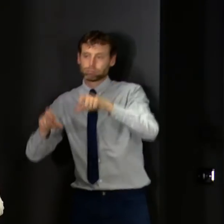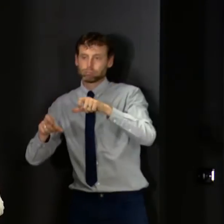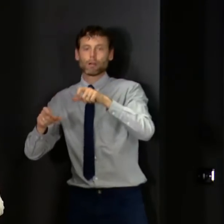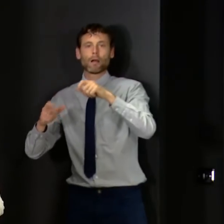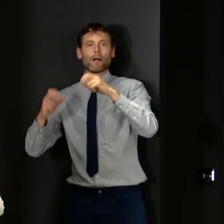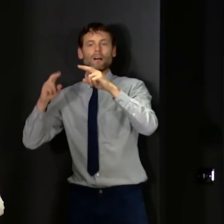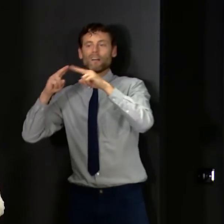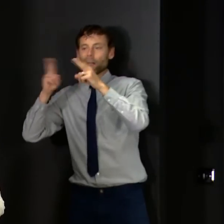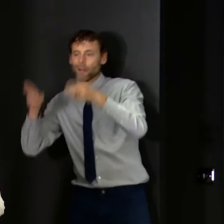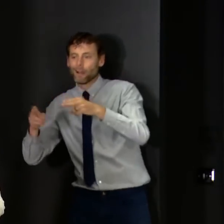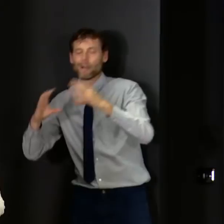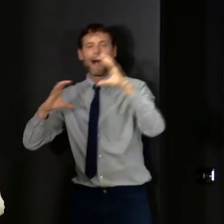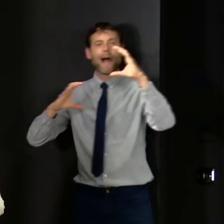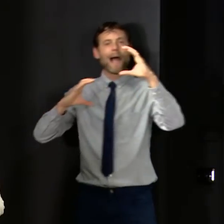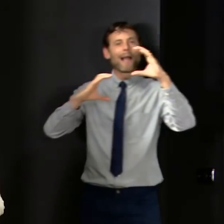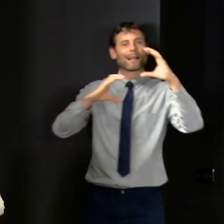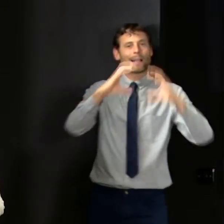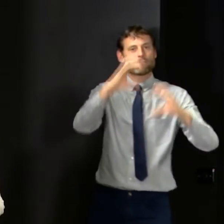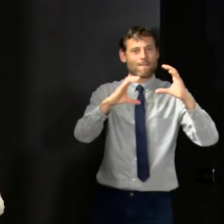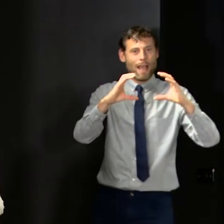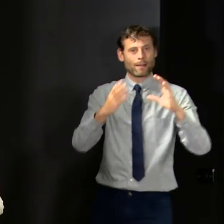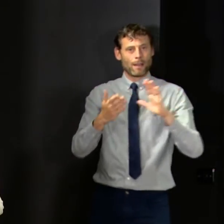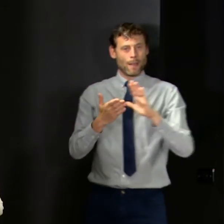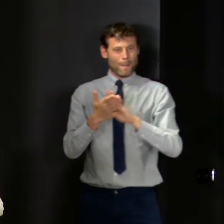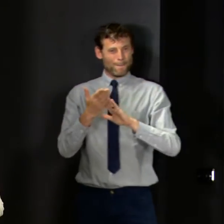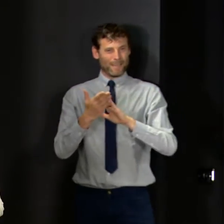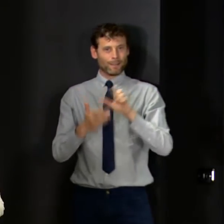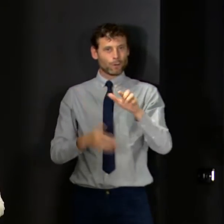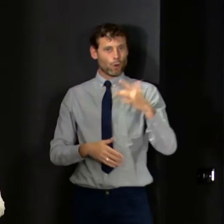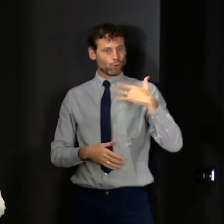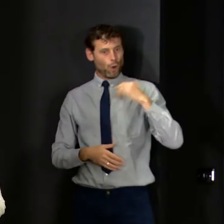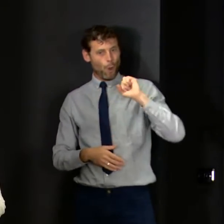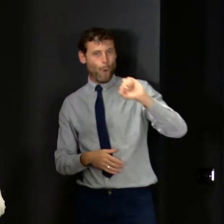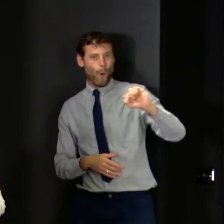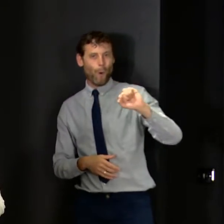where there are no shared services - can open from the 3rd of July, and outdoor